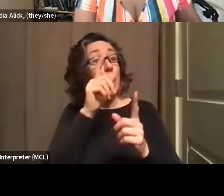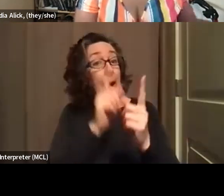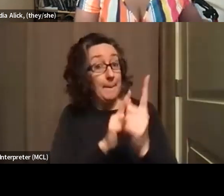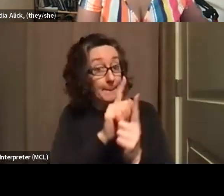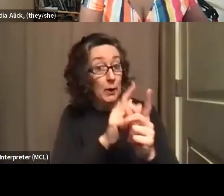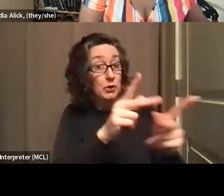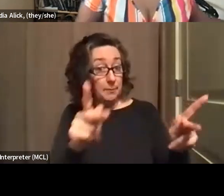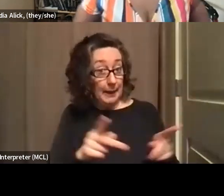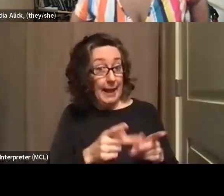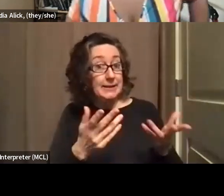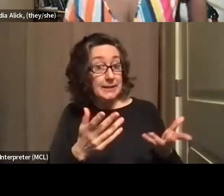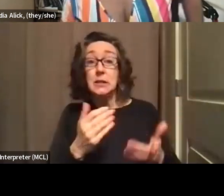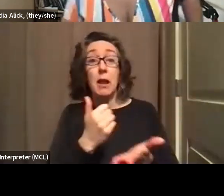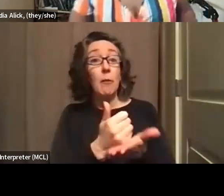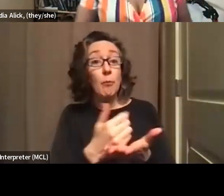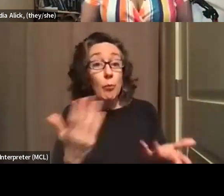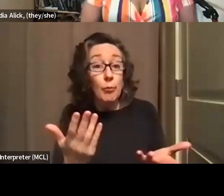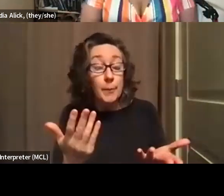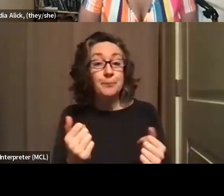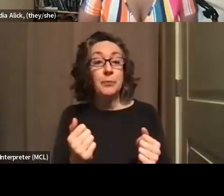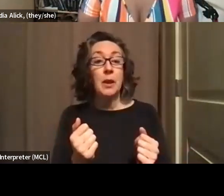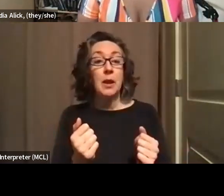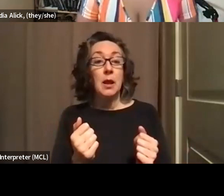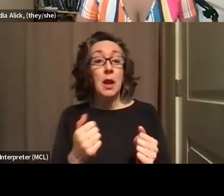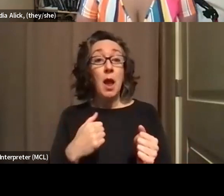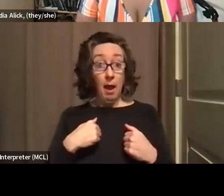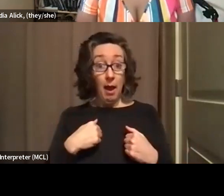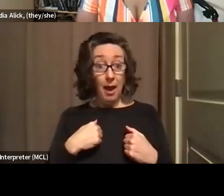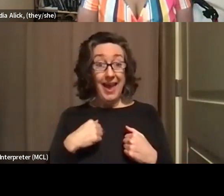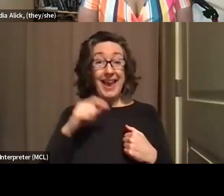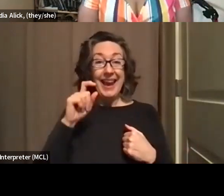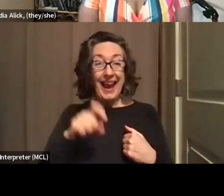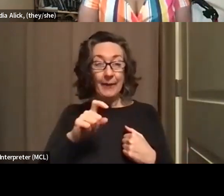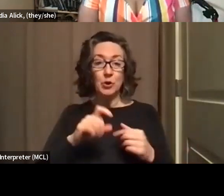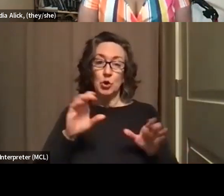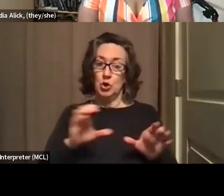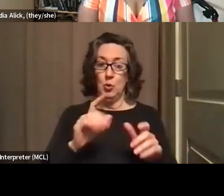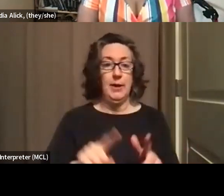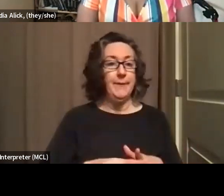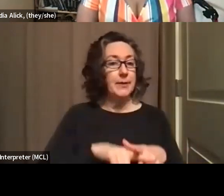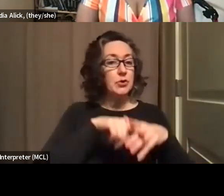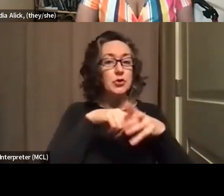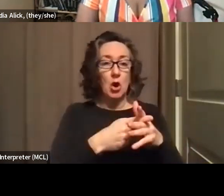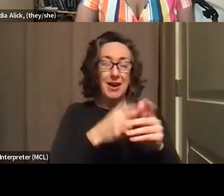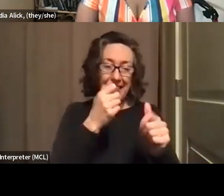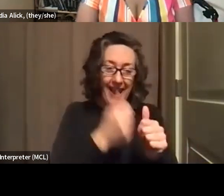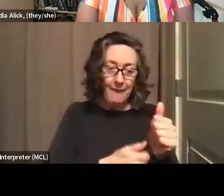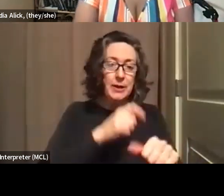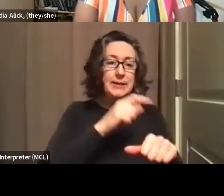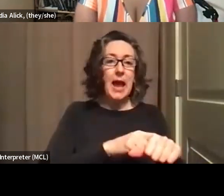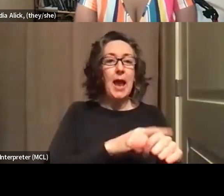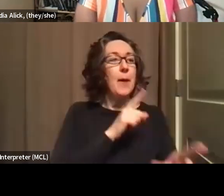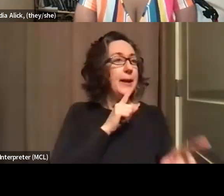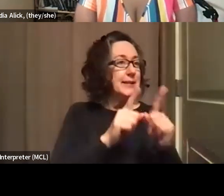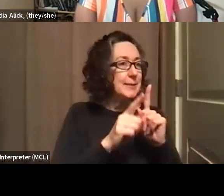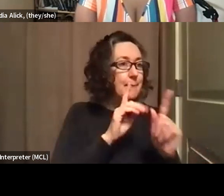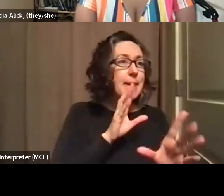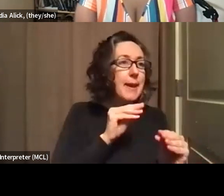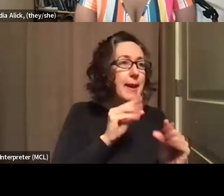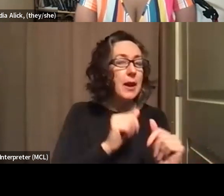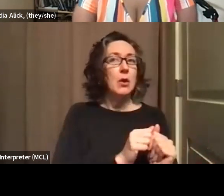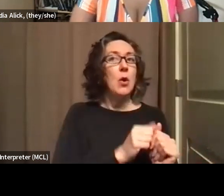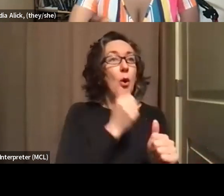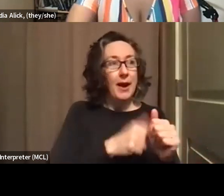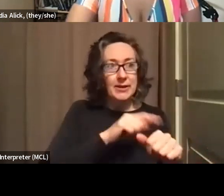helpful is, I have to do it at the beginning, every time I speak in a room, I lead with